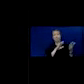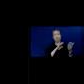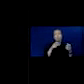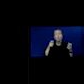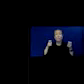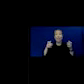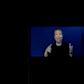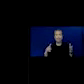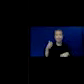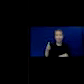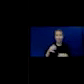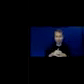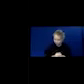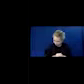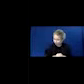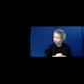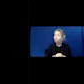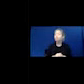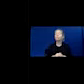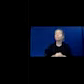we started with a job negotiation.